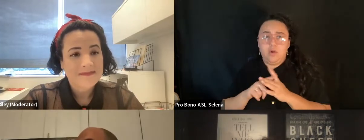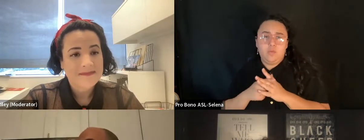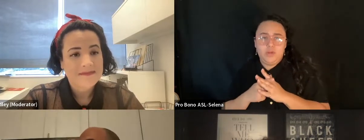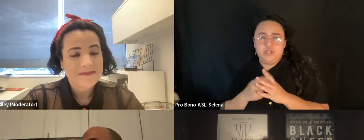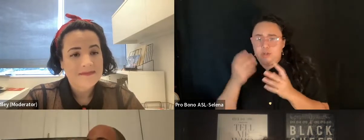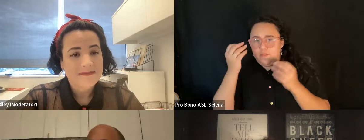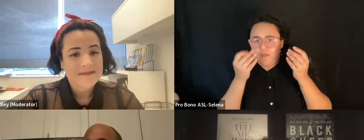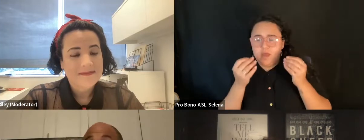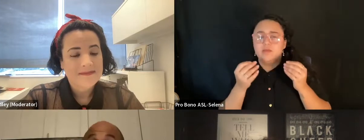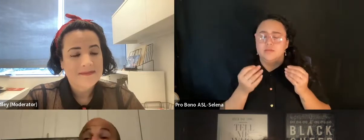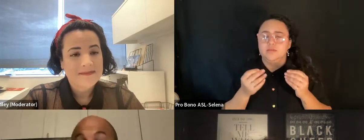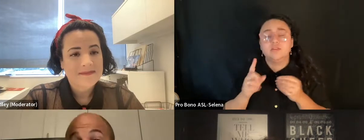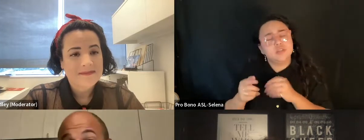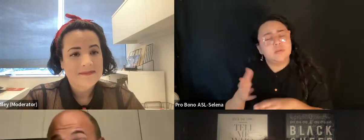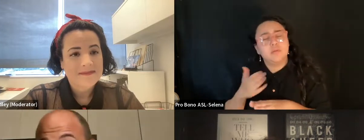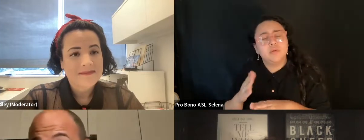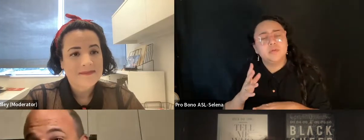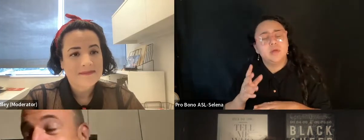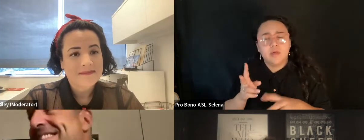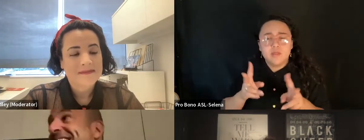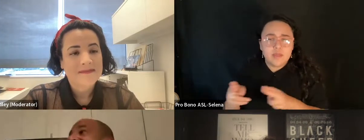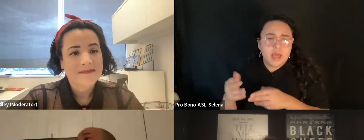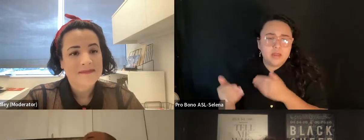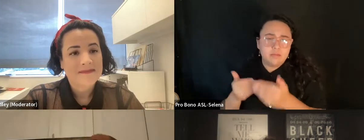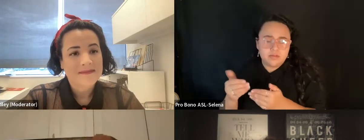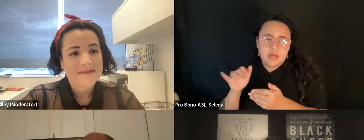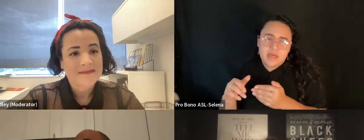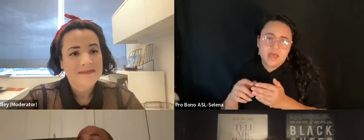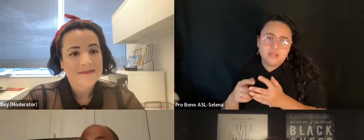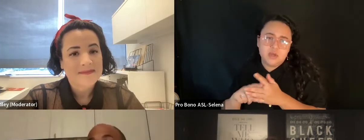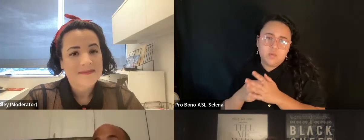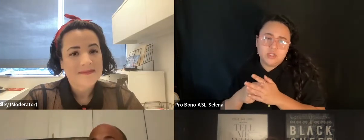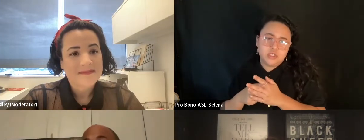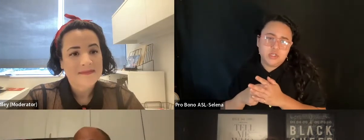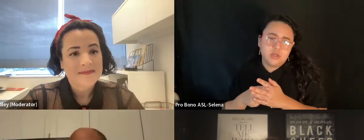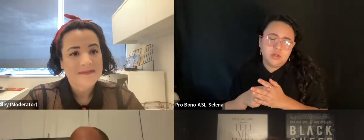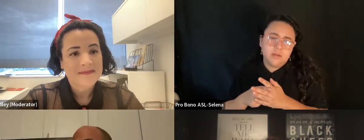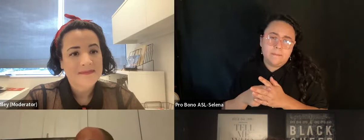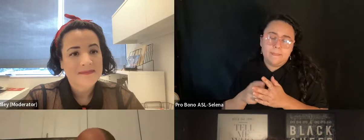The craft of telling the story and how we're going to tell it.